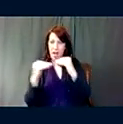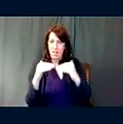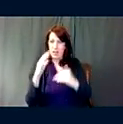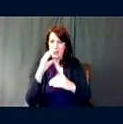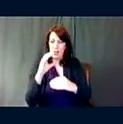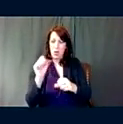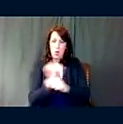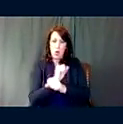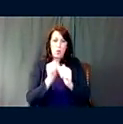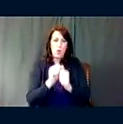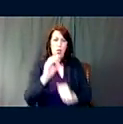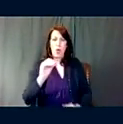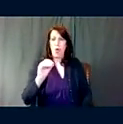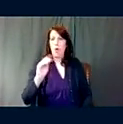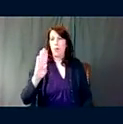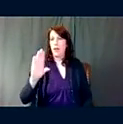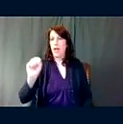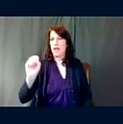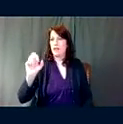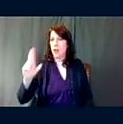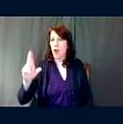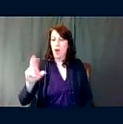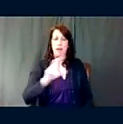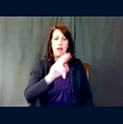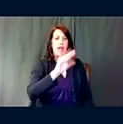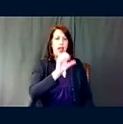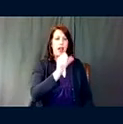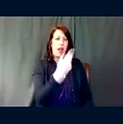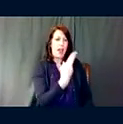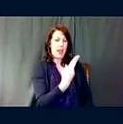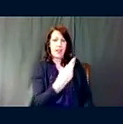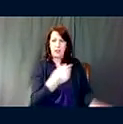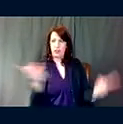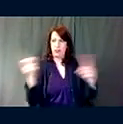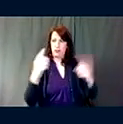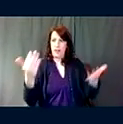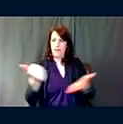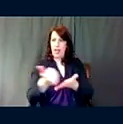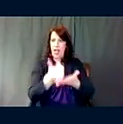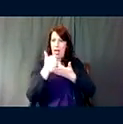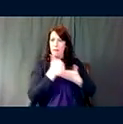COLLEAGUES WHO HAVE WORKED WITH OBSSR AND NIH IN GENERAL HAVE